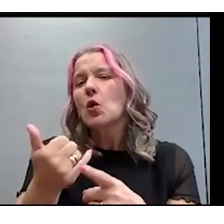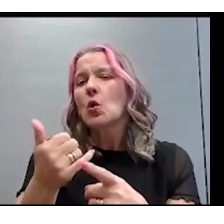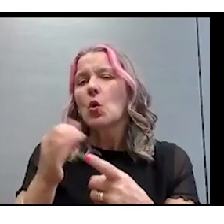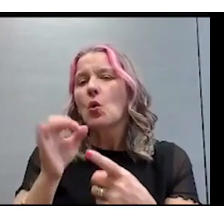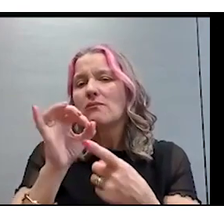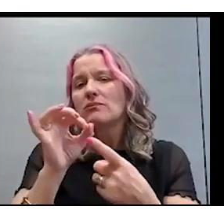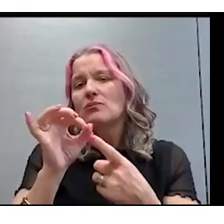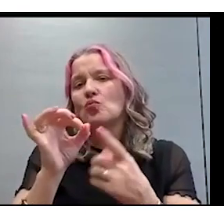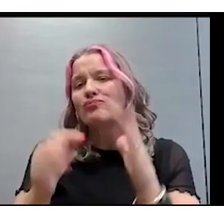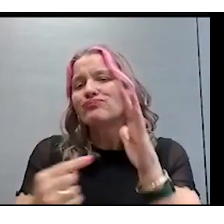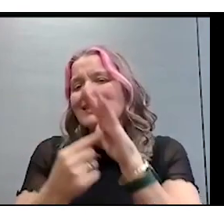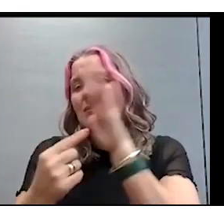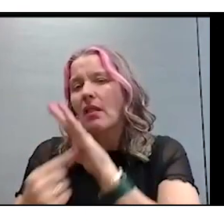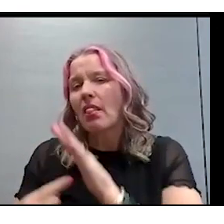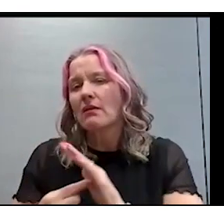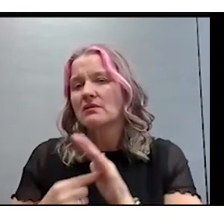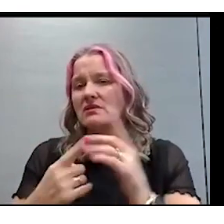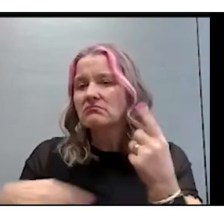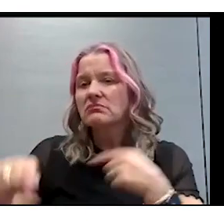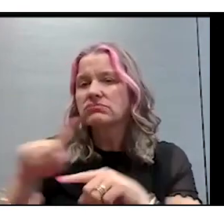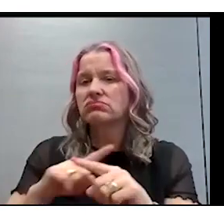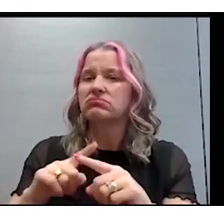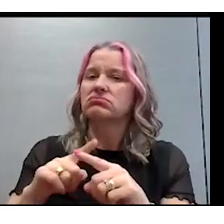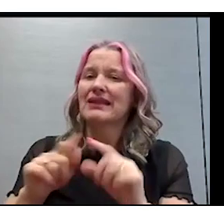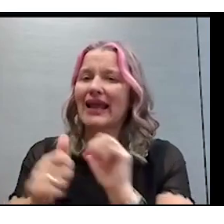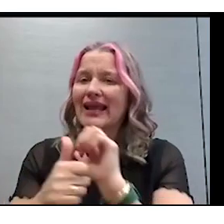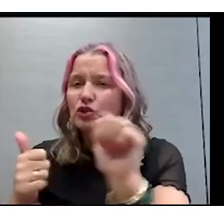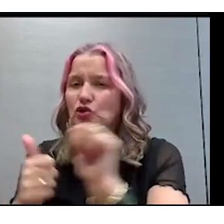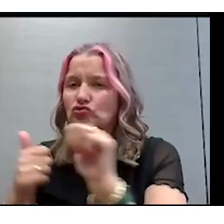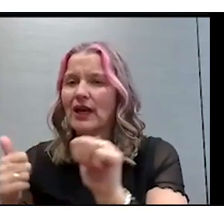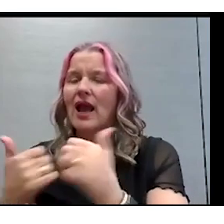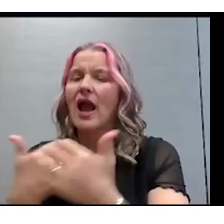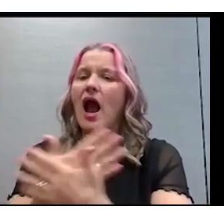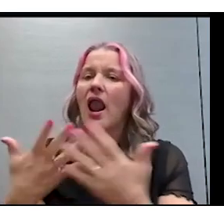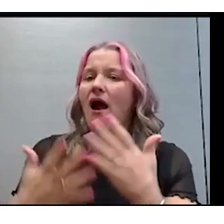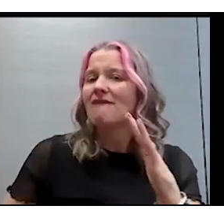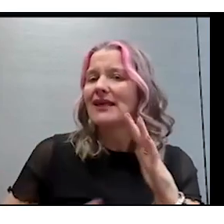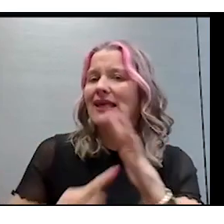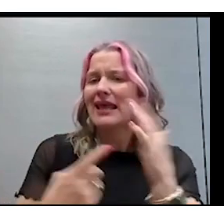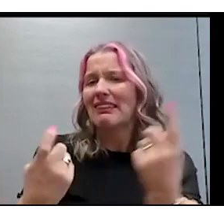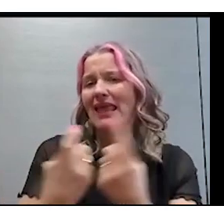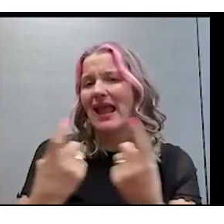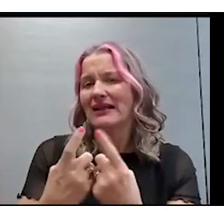technology industry that a lot of key players tend to resonate with.